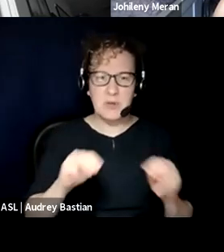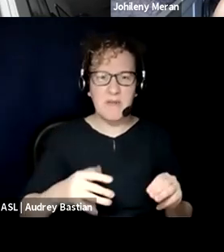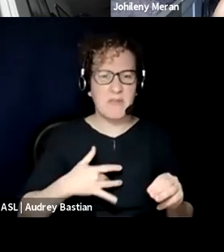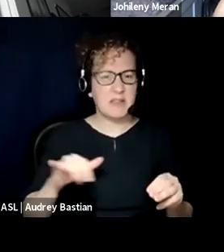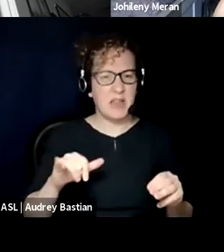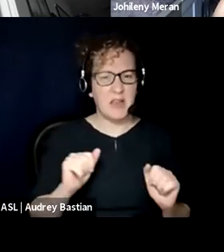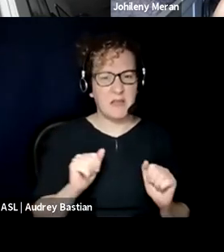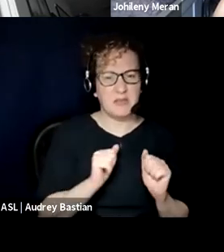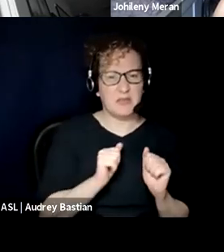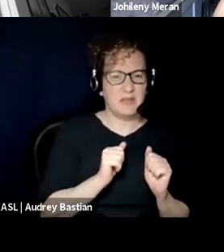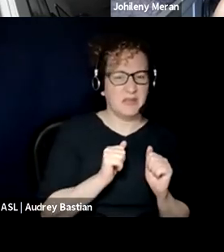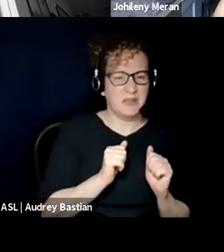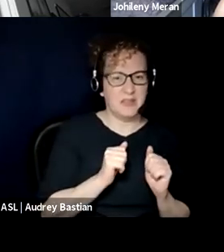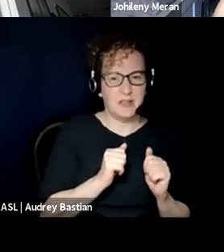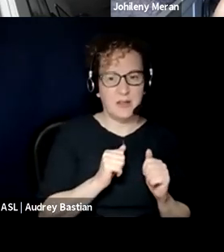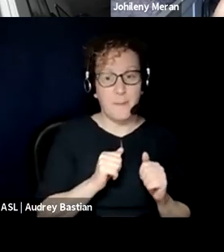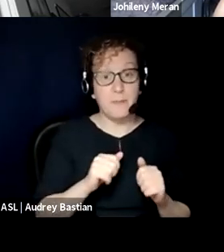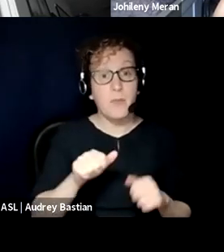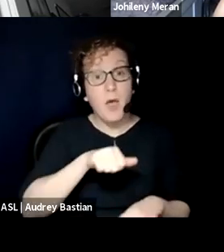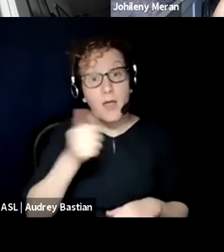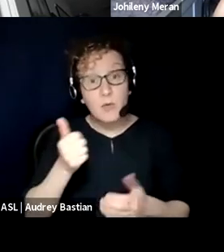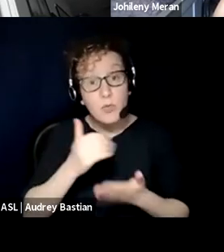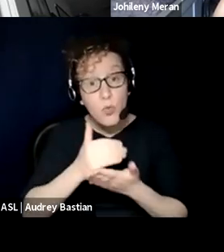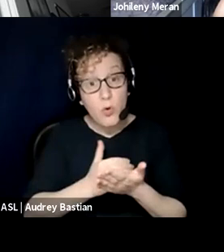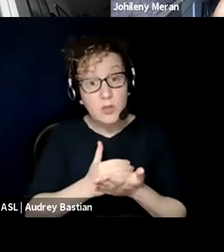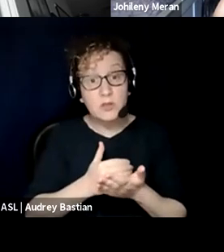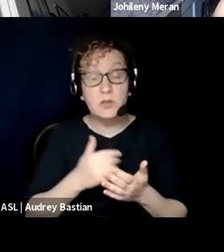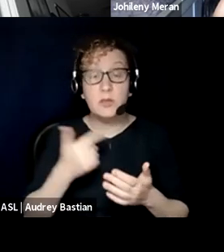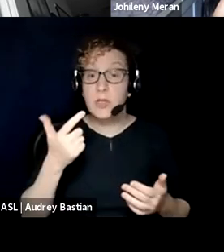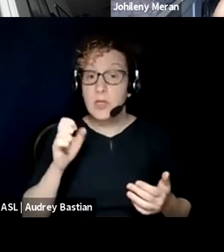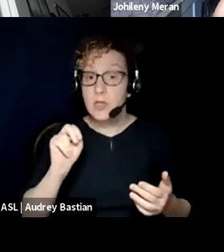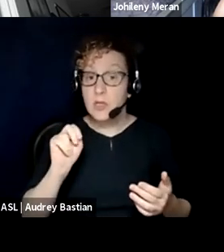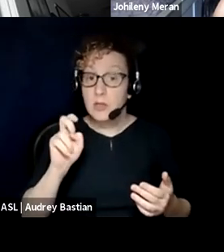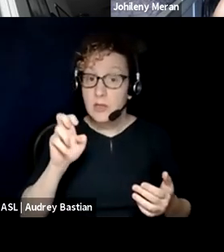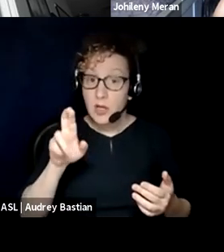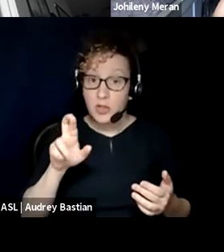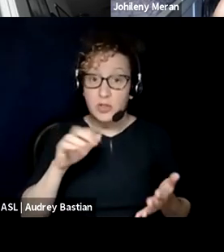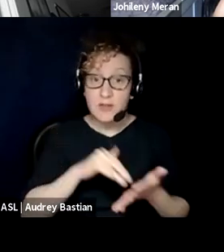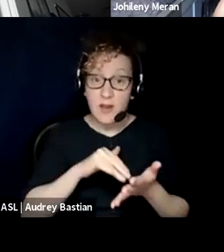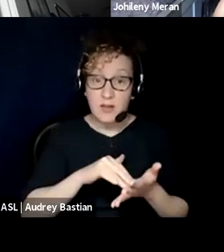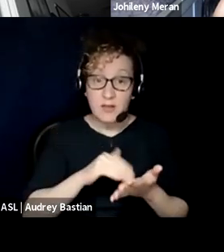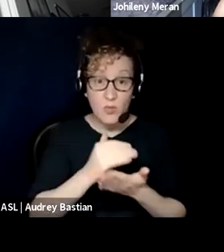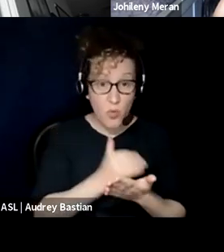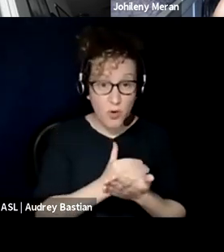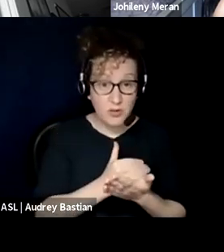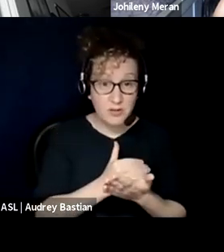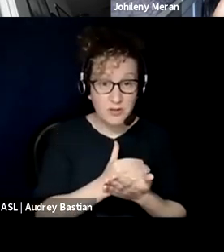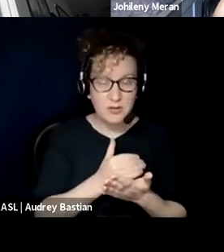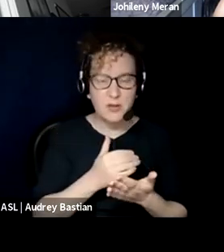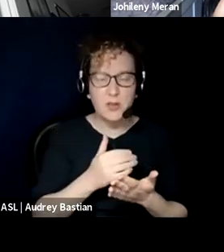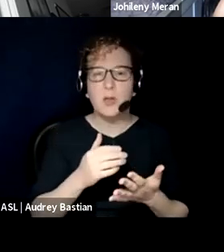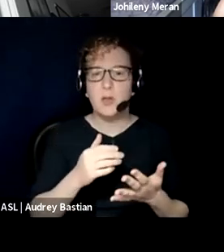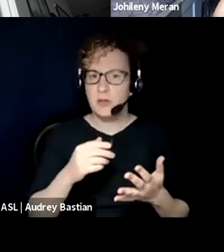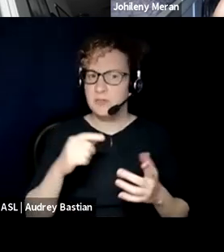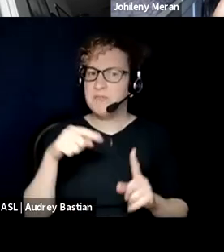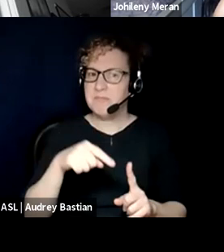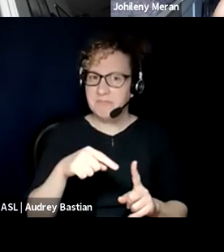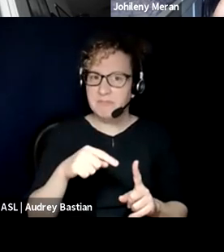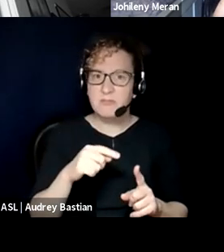And then in my other course, I took a gender studies course, which really focused on sex